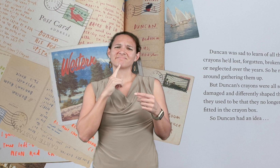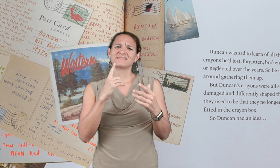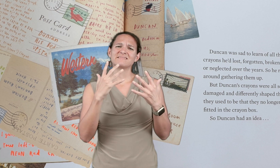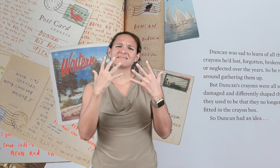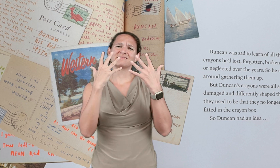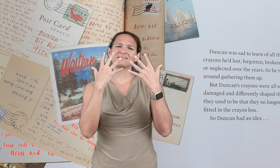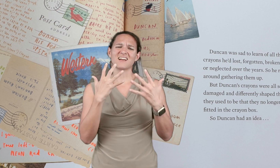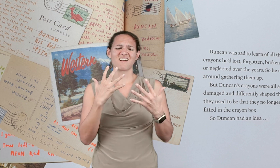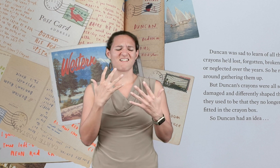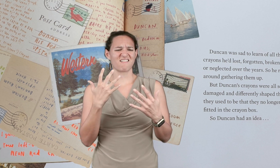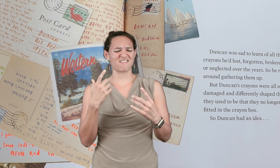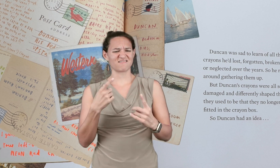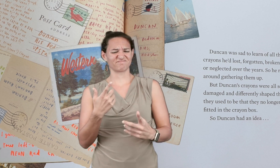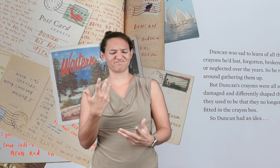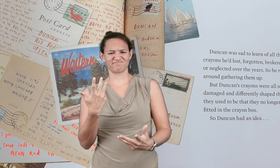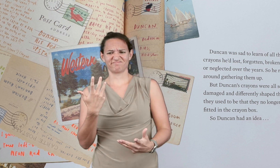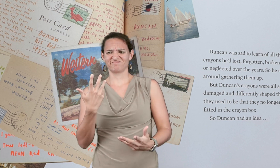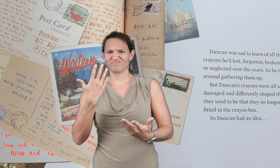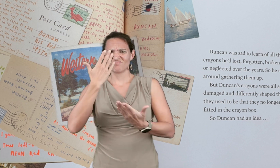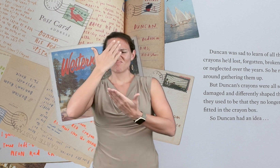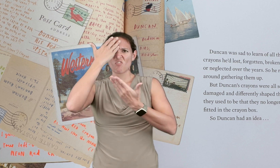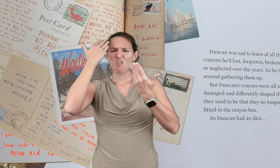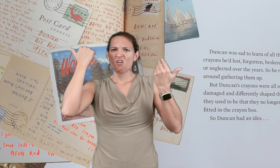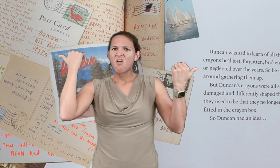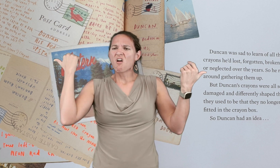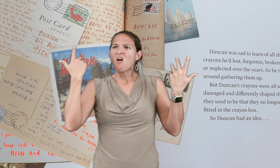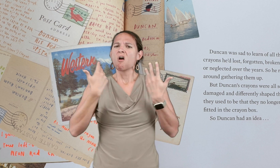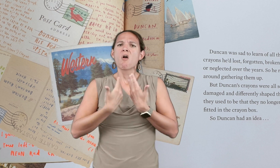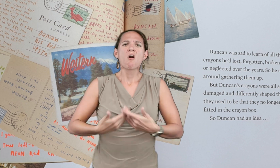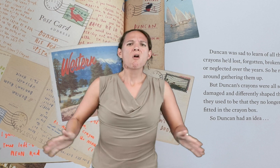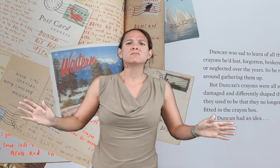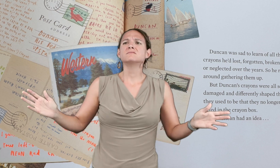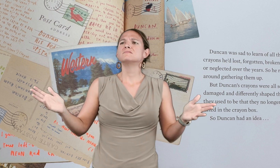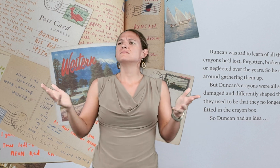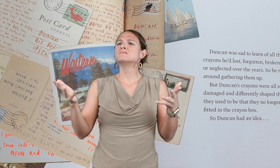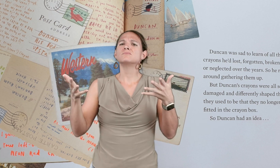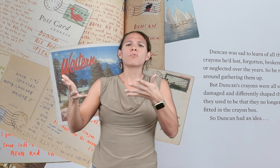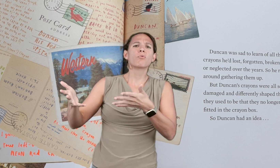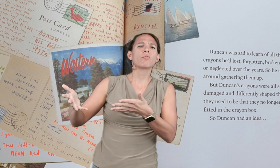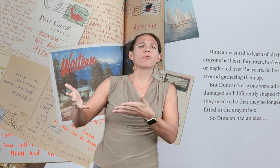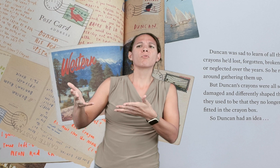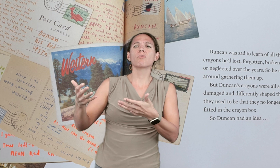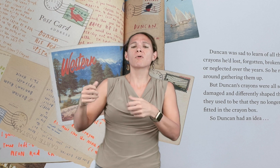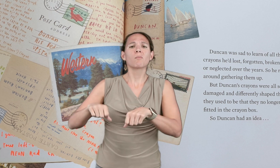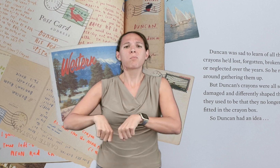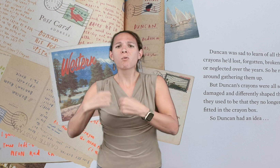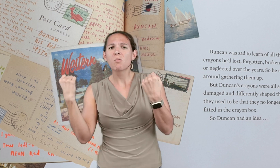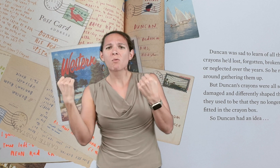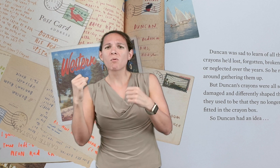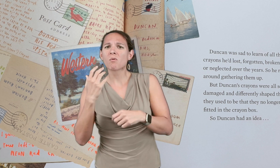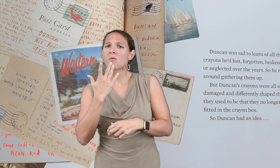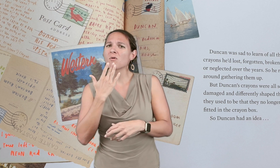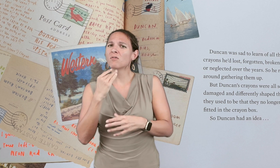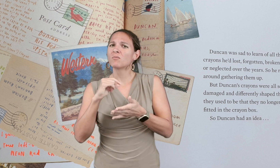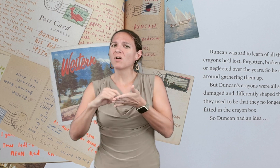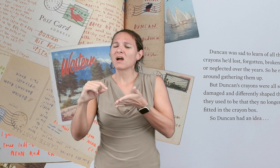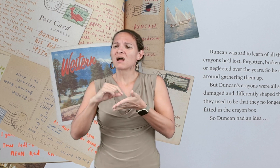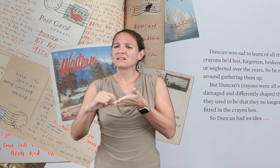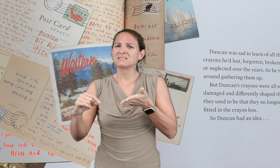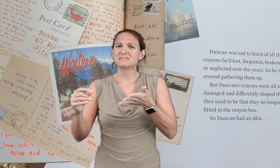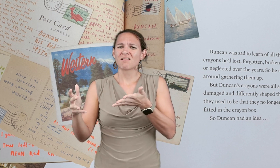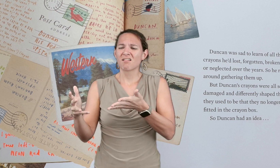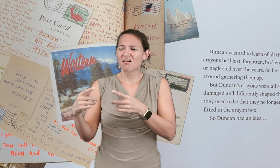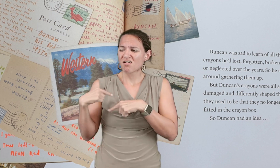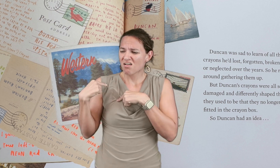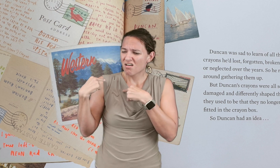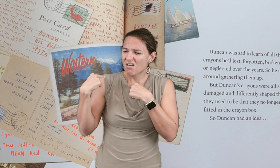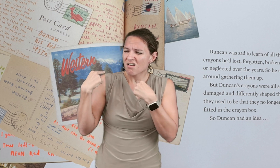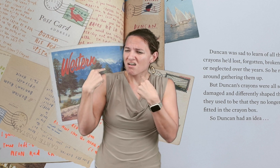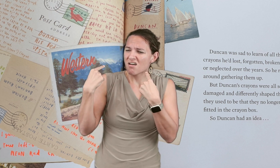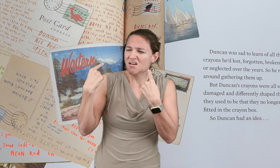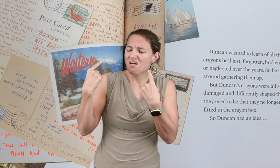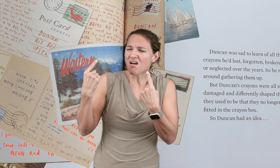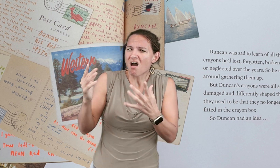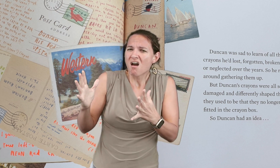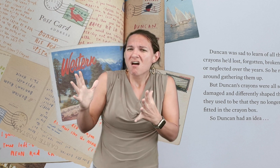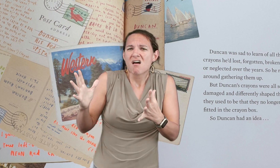So, Duncan looked at all the postcards and was so sad to think about all the crayons heʻs lost,